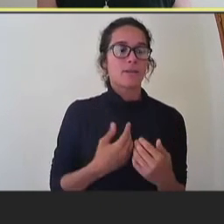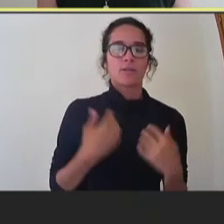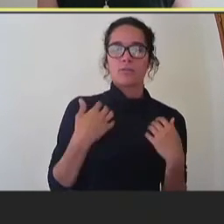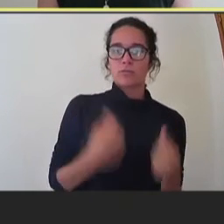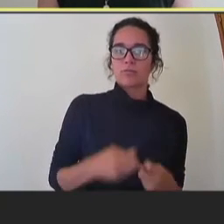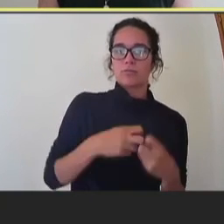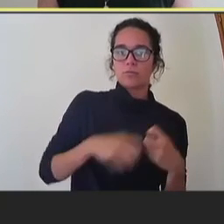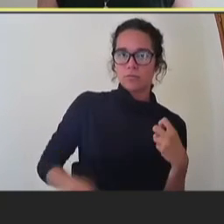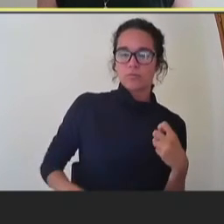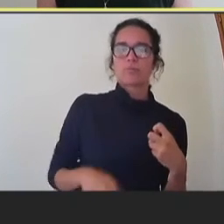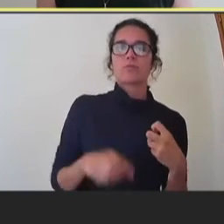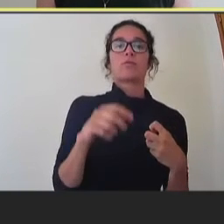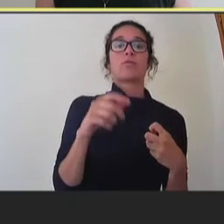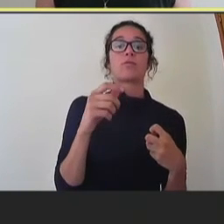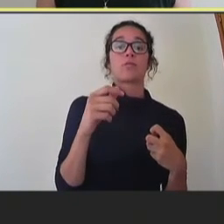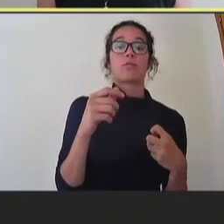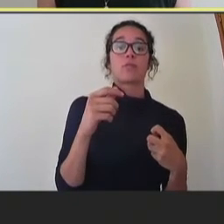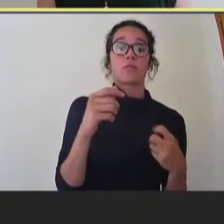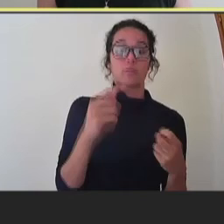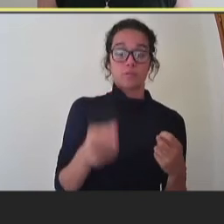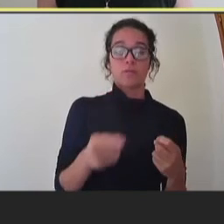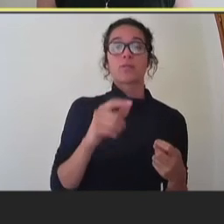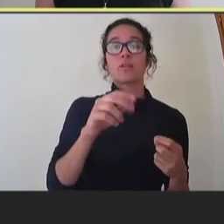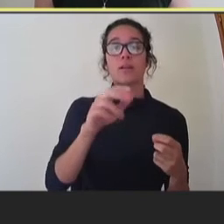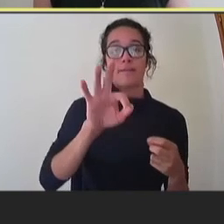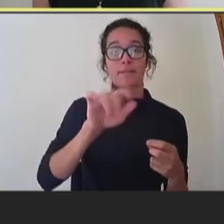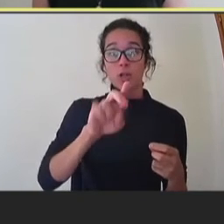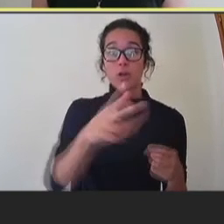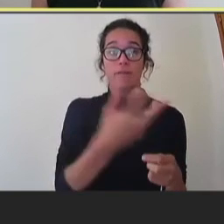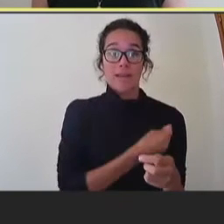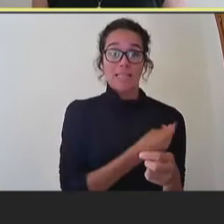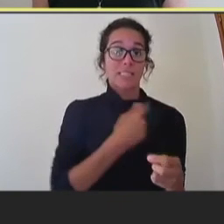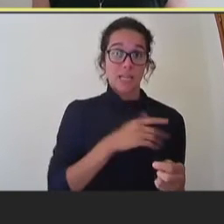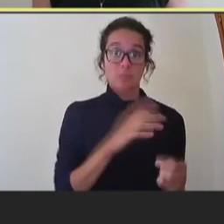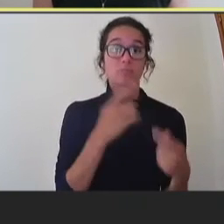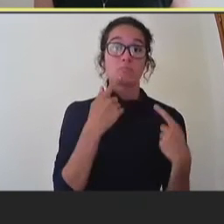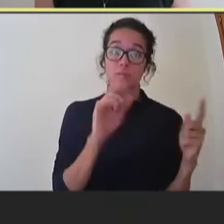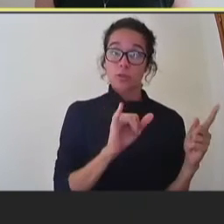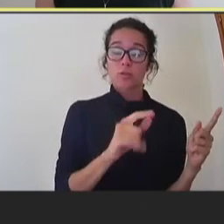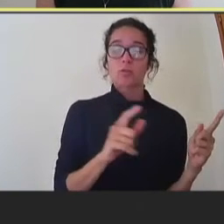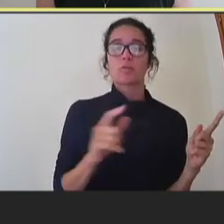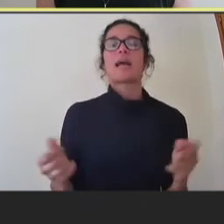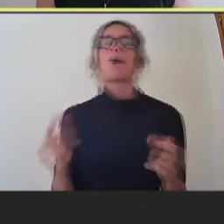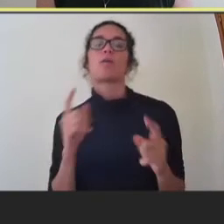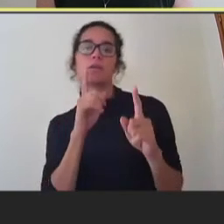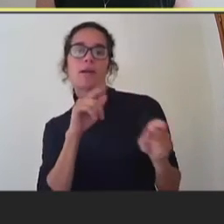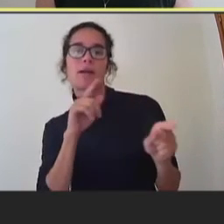influenza vaccine, that that will lead to a very good response rate during the pandemic.